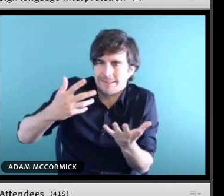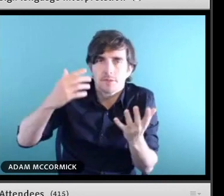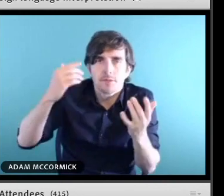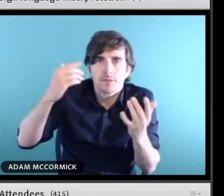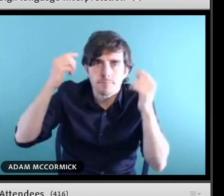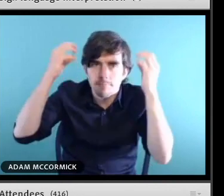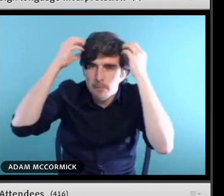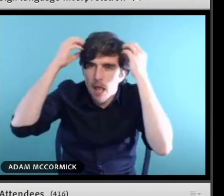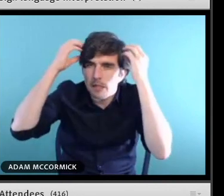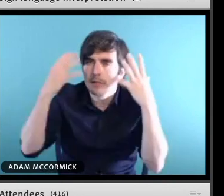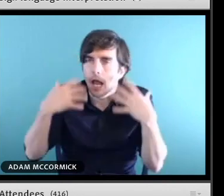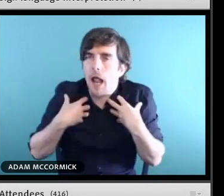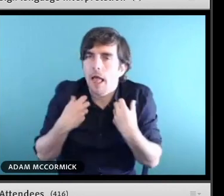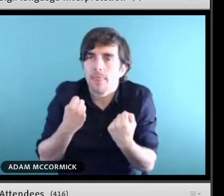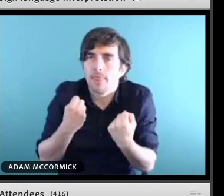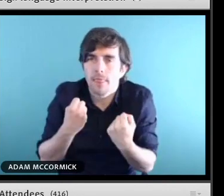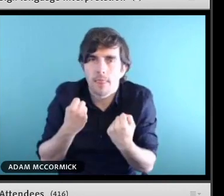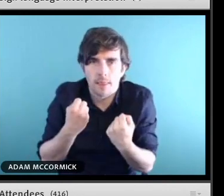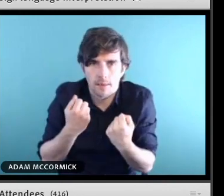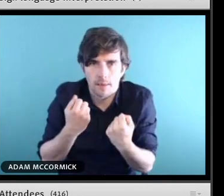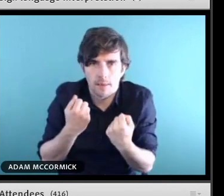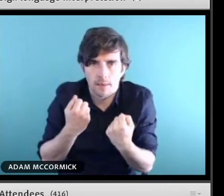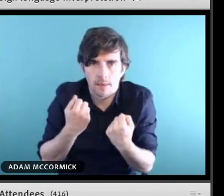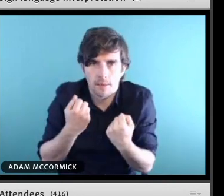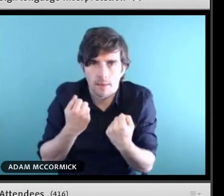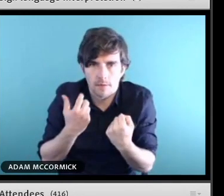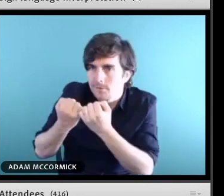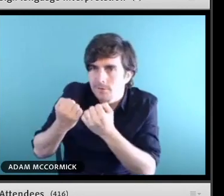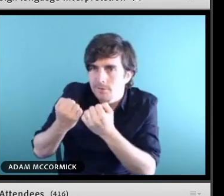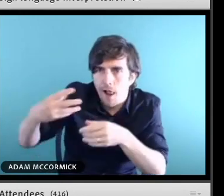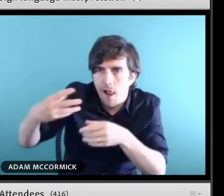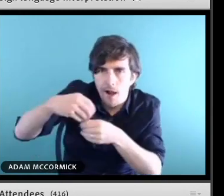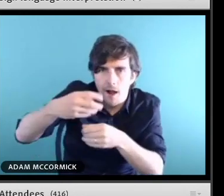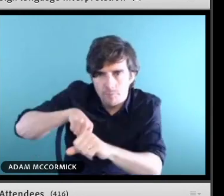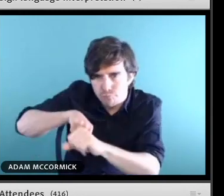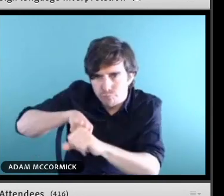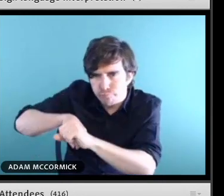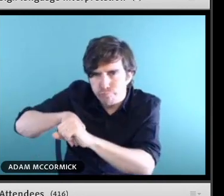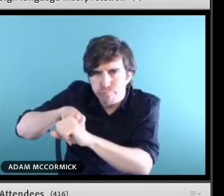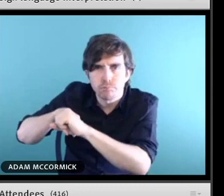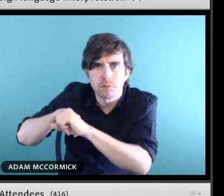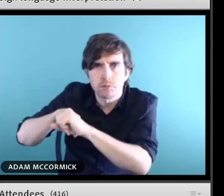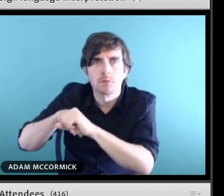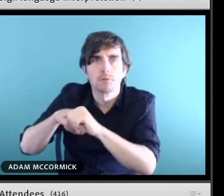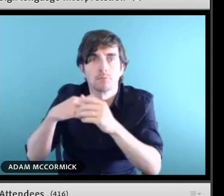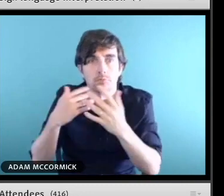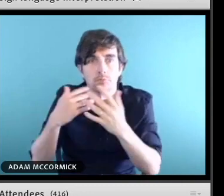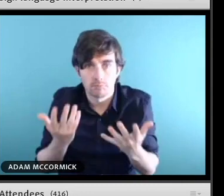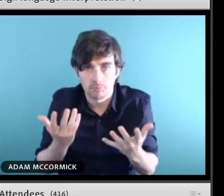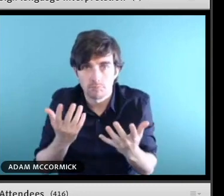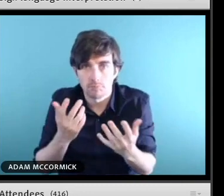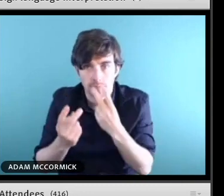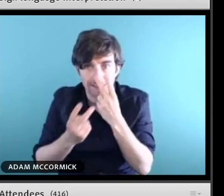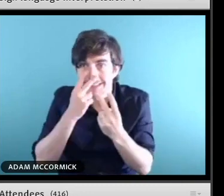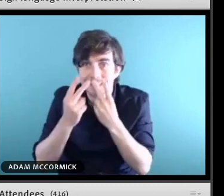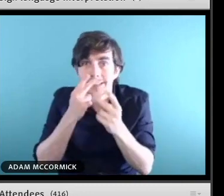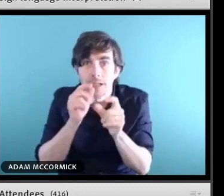a really brief summary, but I think you'll find that as we listen to the presentations